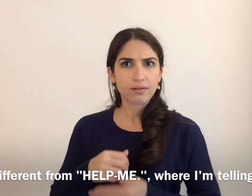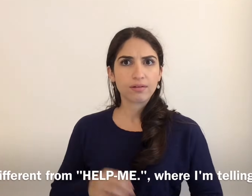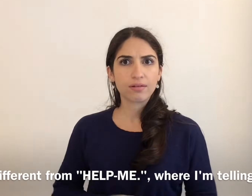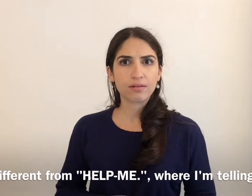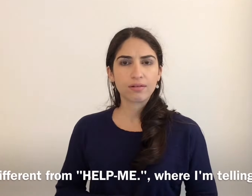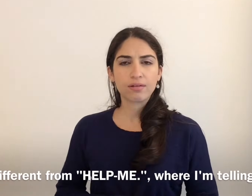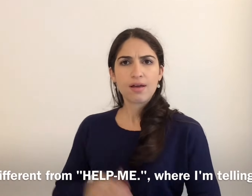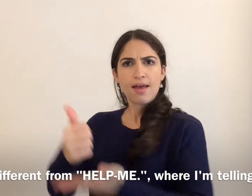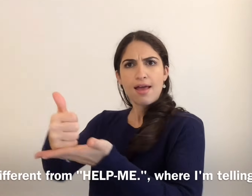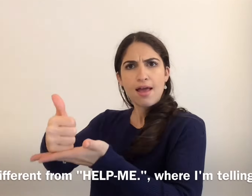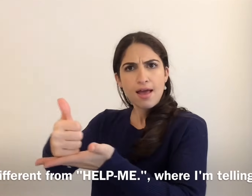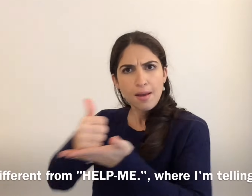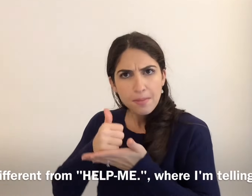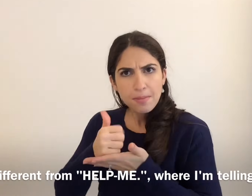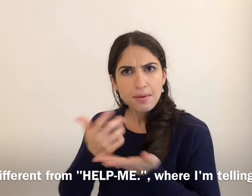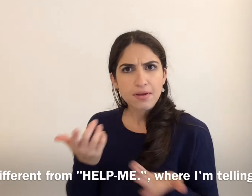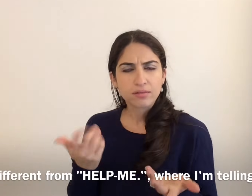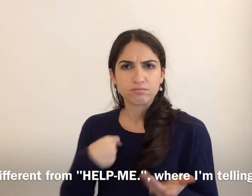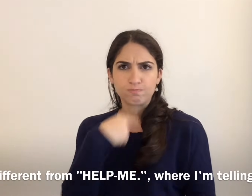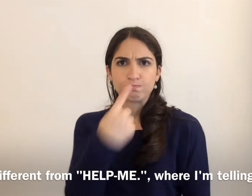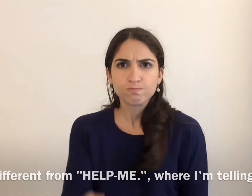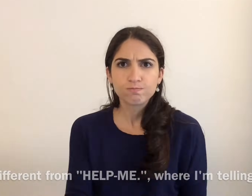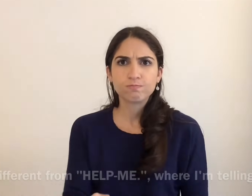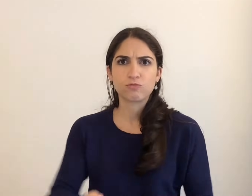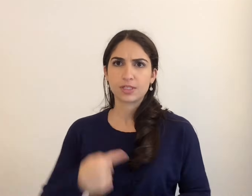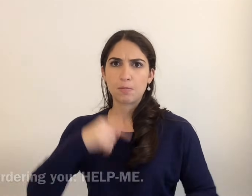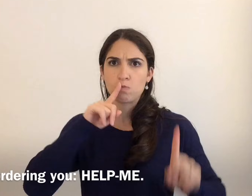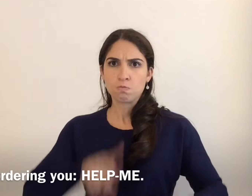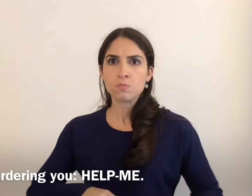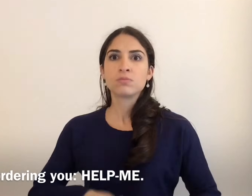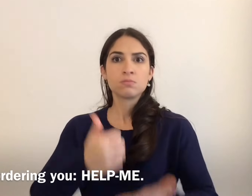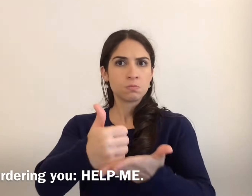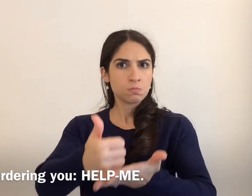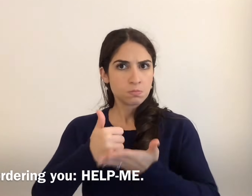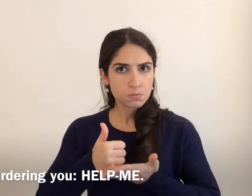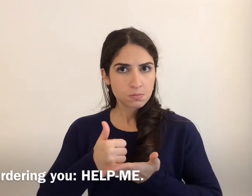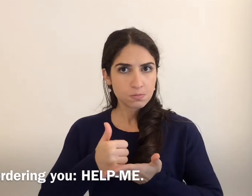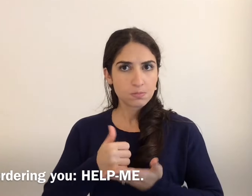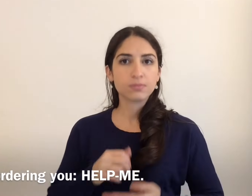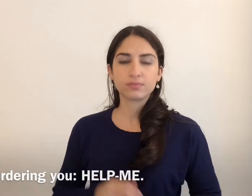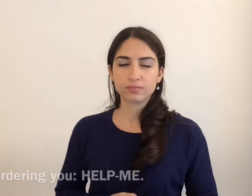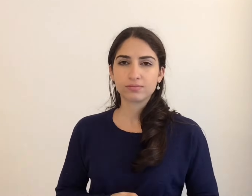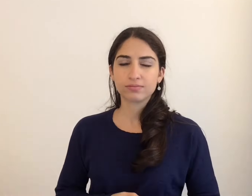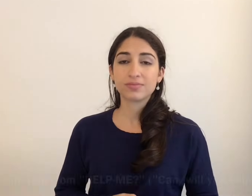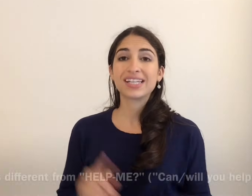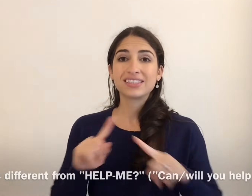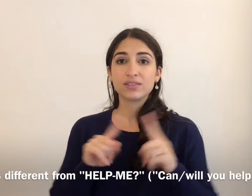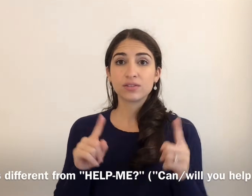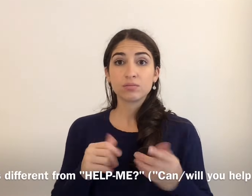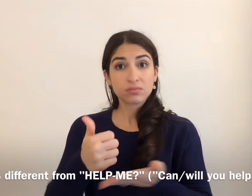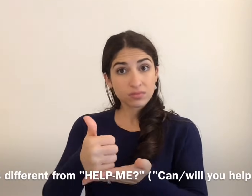between: HELP-me, "Help me" -- I'm telling you or ordering you to help me. And the